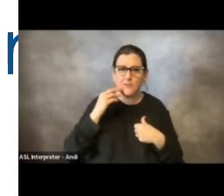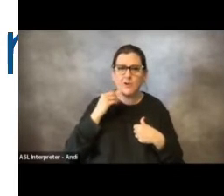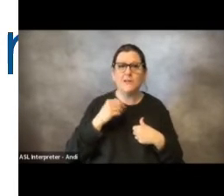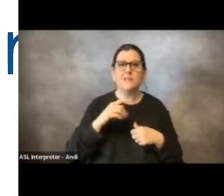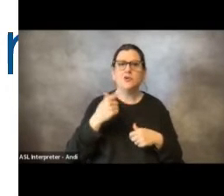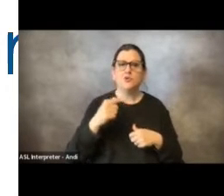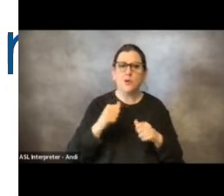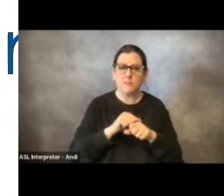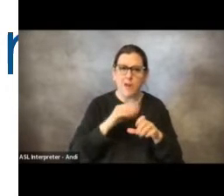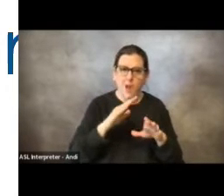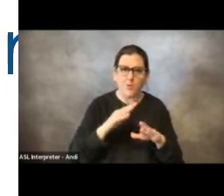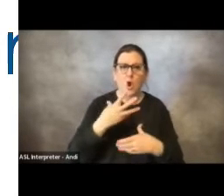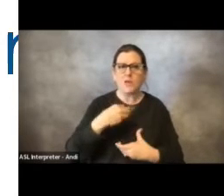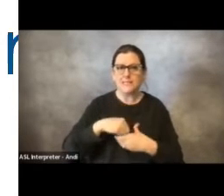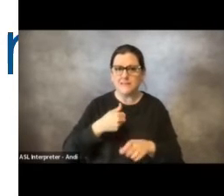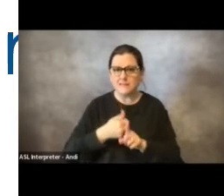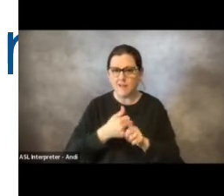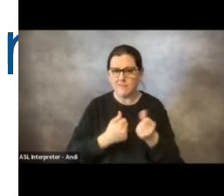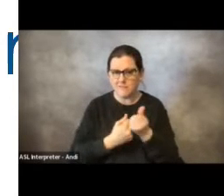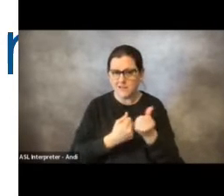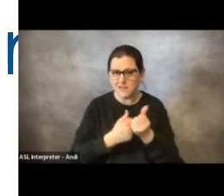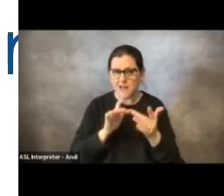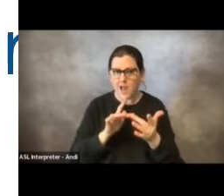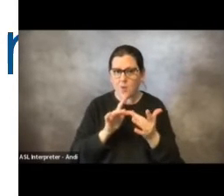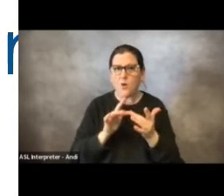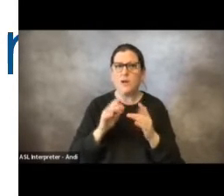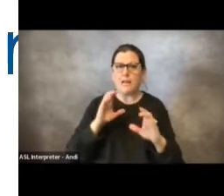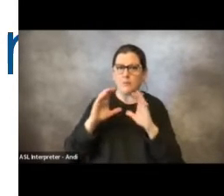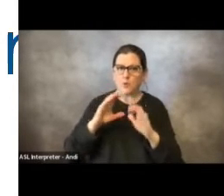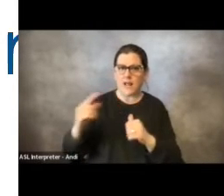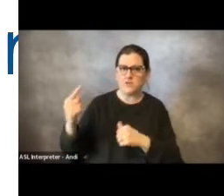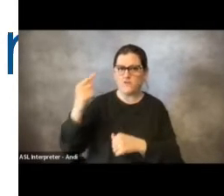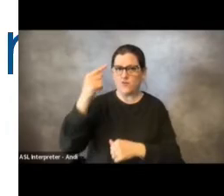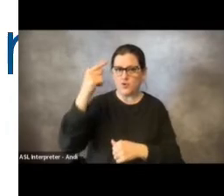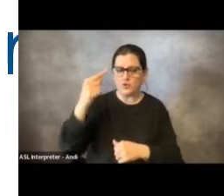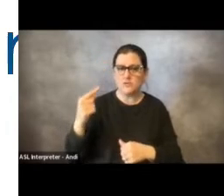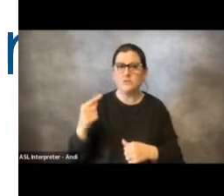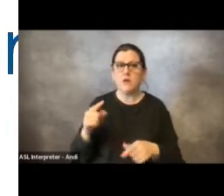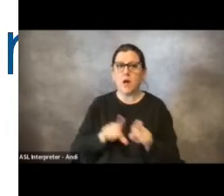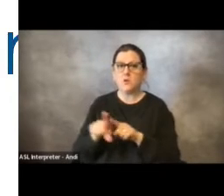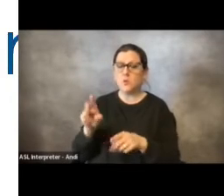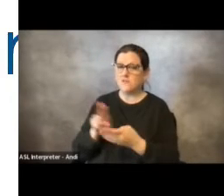Autistic Self Advocacy Network, and Communication First, and then we've also gotten university partners to help us